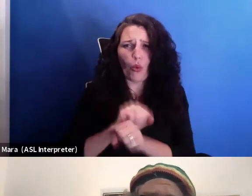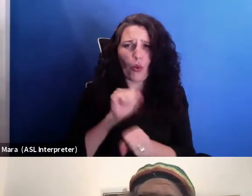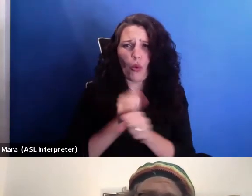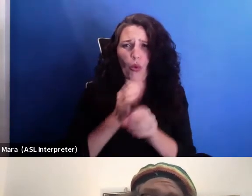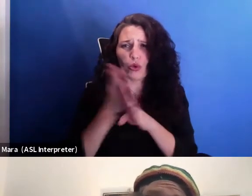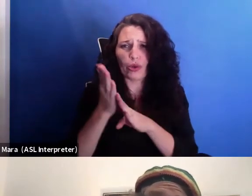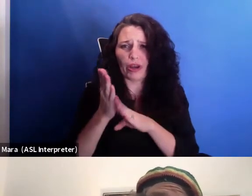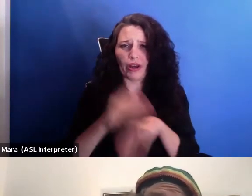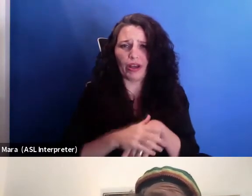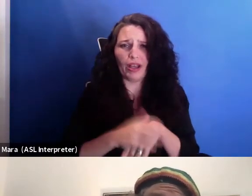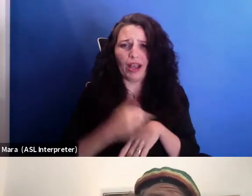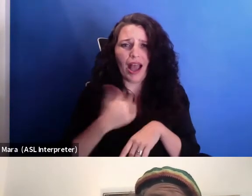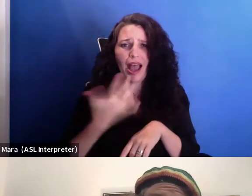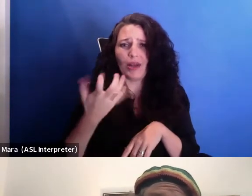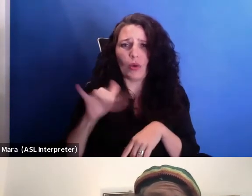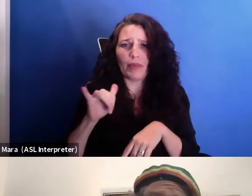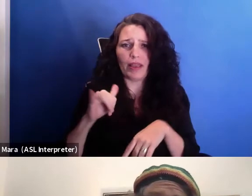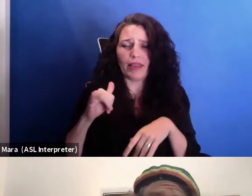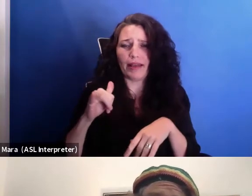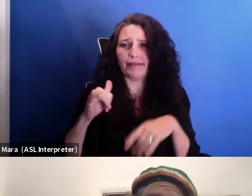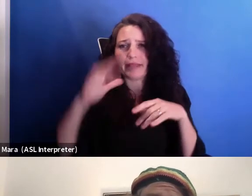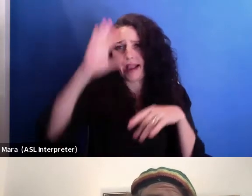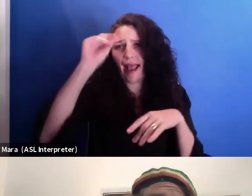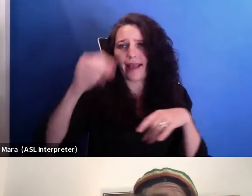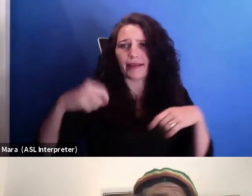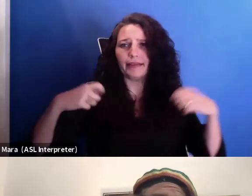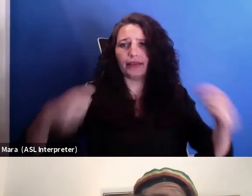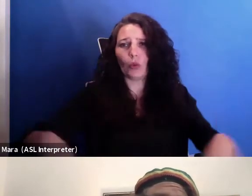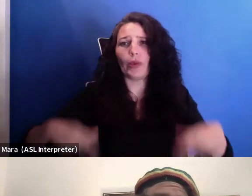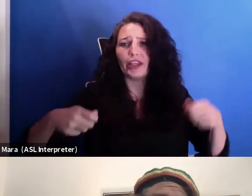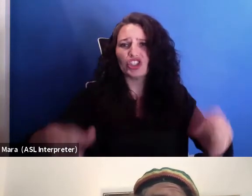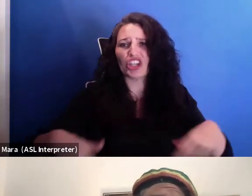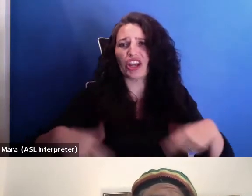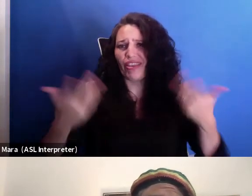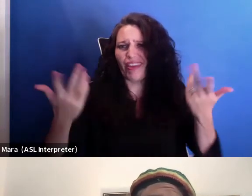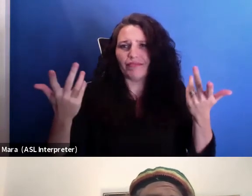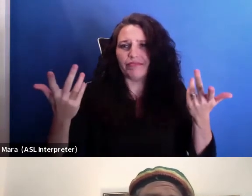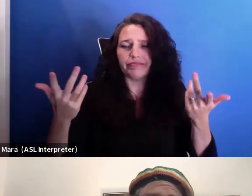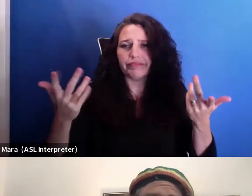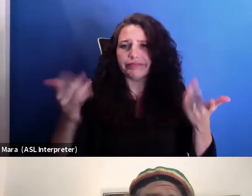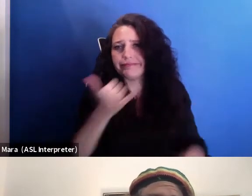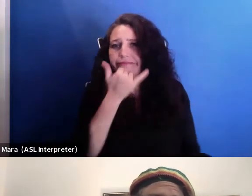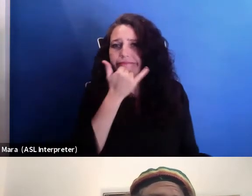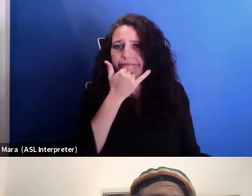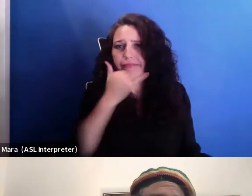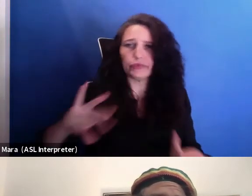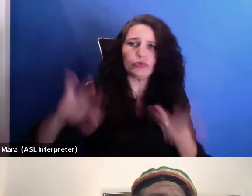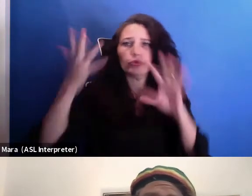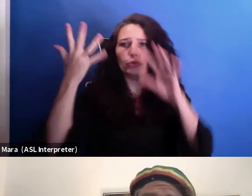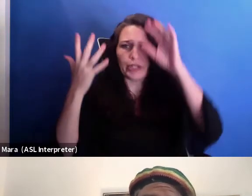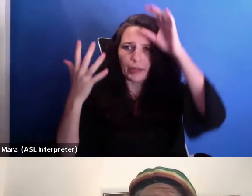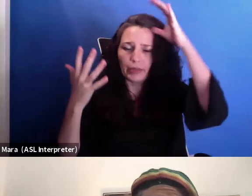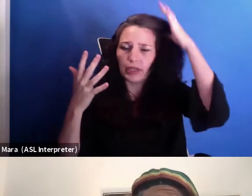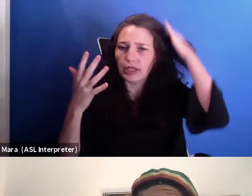that screwed it up. And so I fortunately found a home at the Saul Zaentz Film Center,